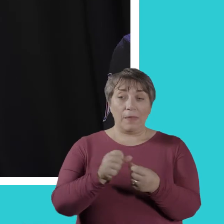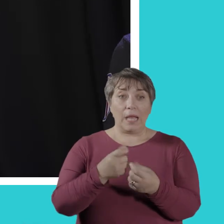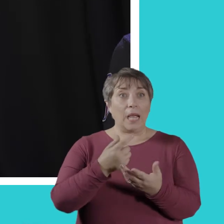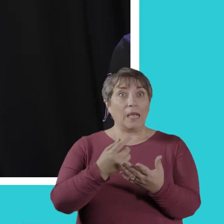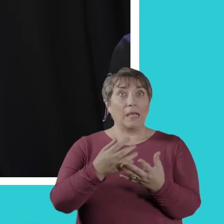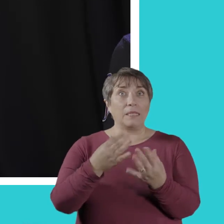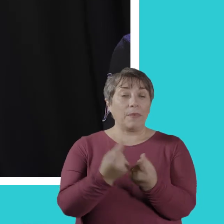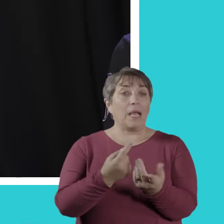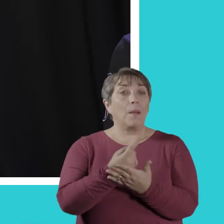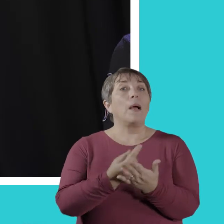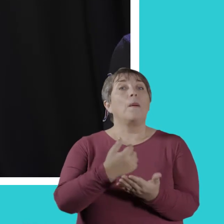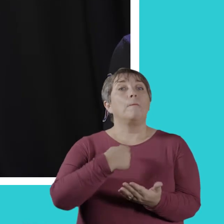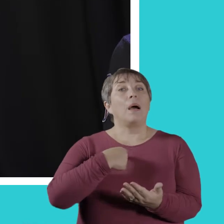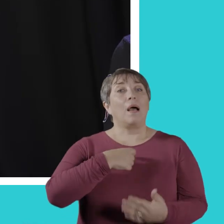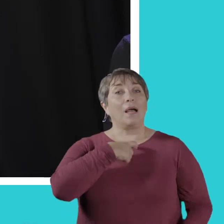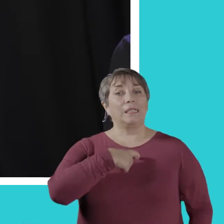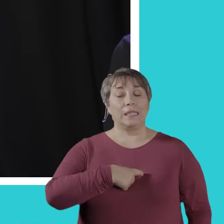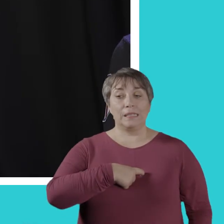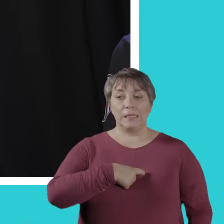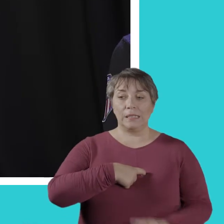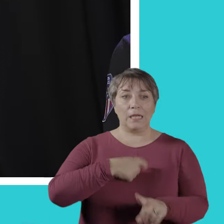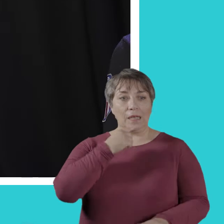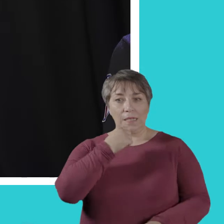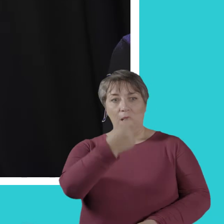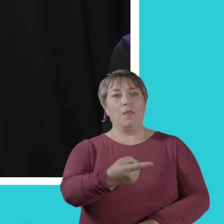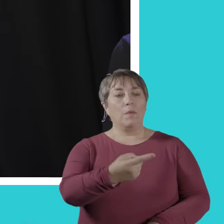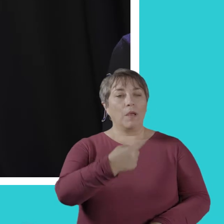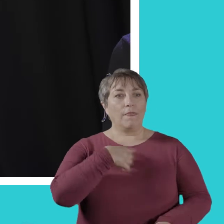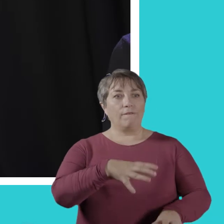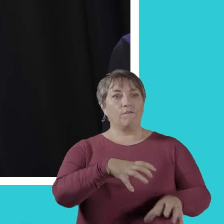know they freeze. Because it's got to the point now especially from the conversation of last year